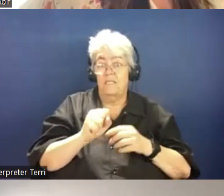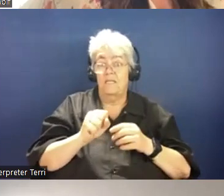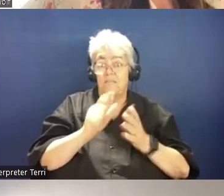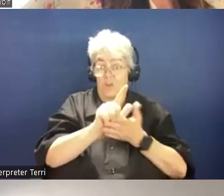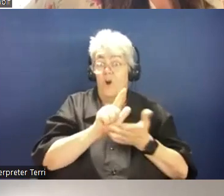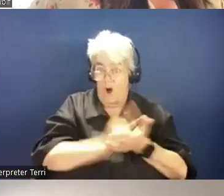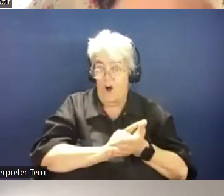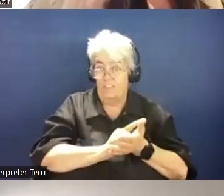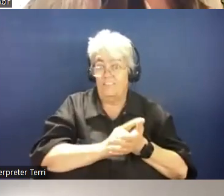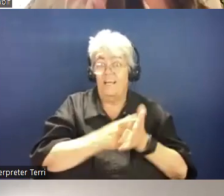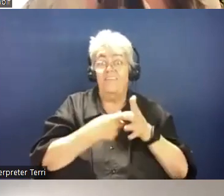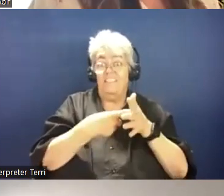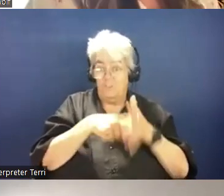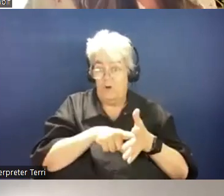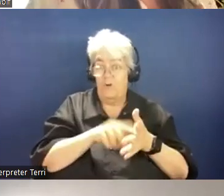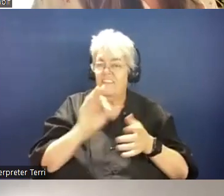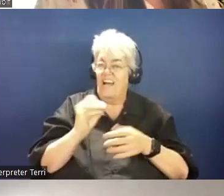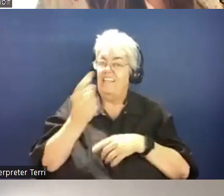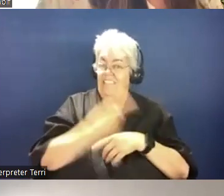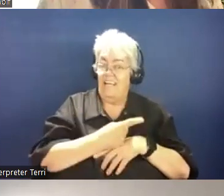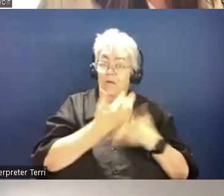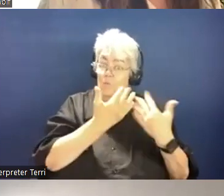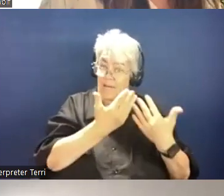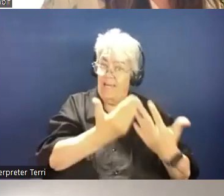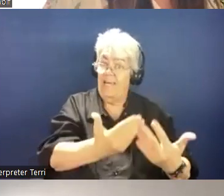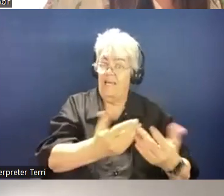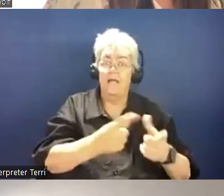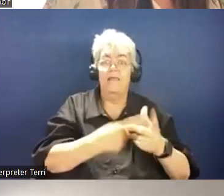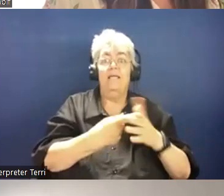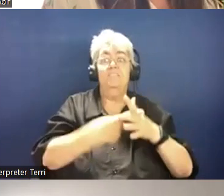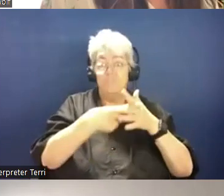enacted after their 90-day waiting period from the time the governor signed the legislation.